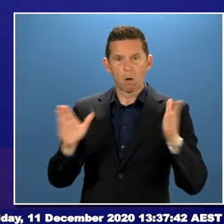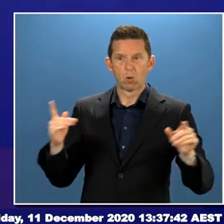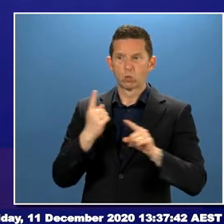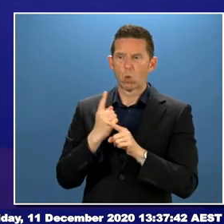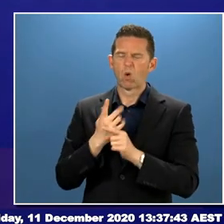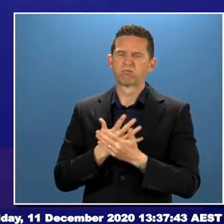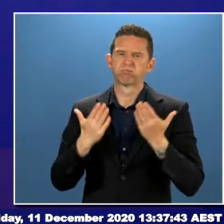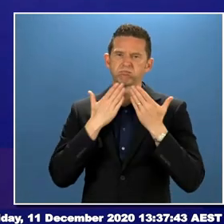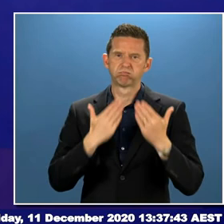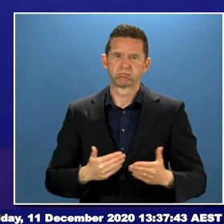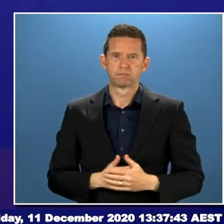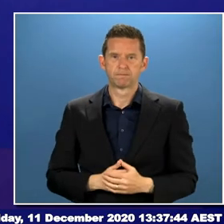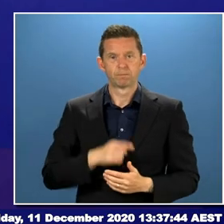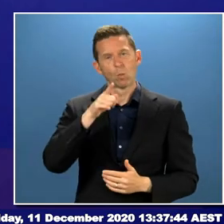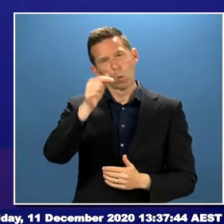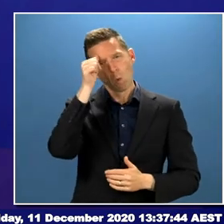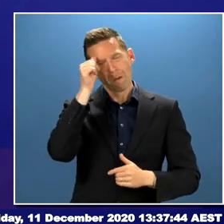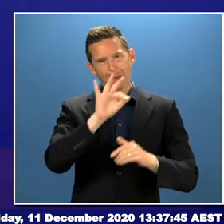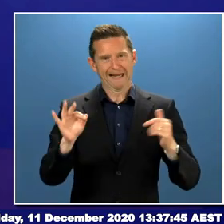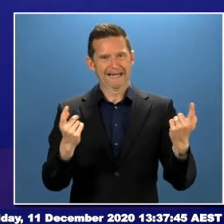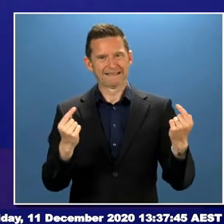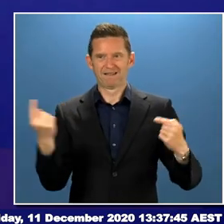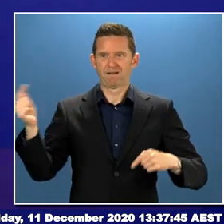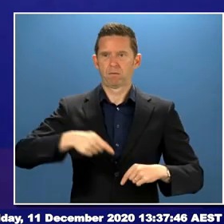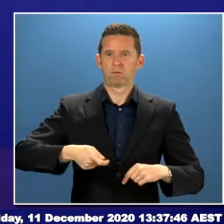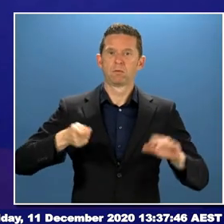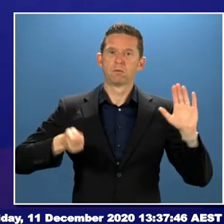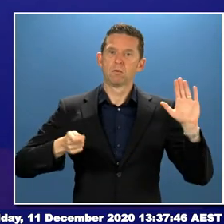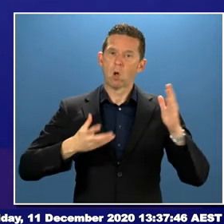It is not easy to give evidence at a public hearing about the formidable and